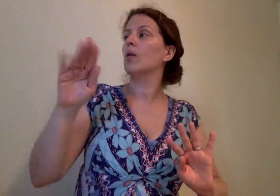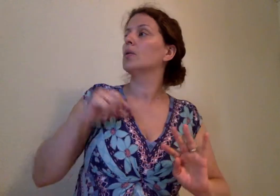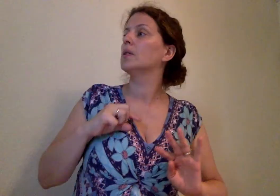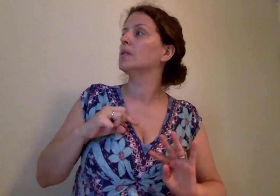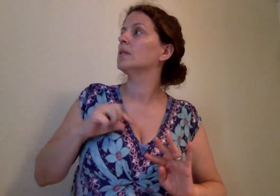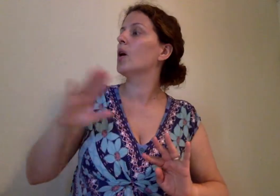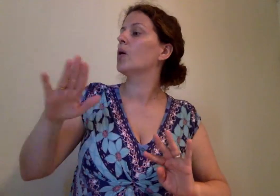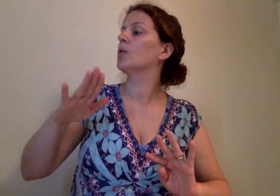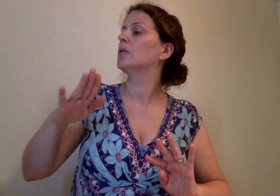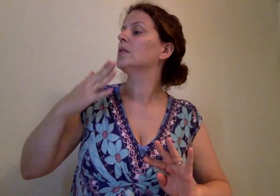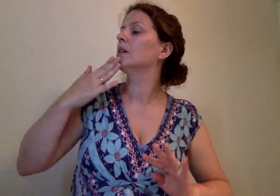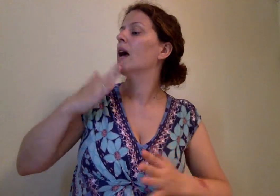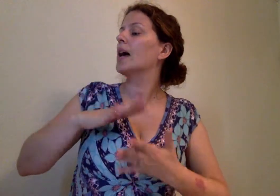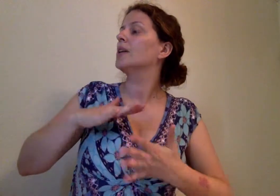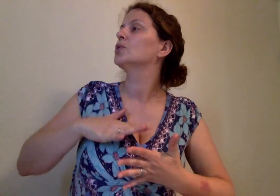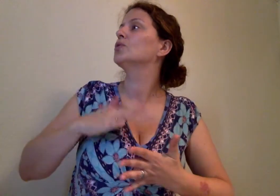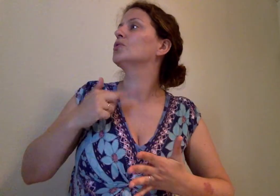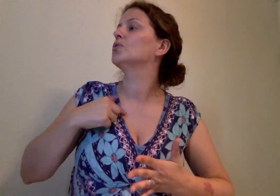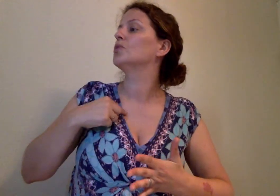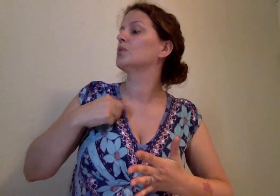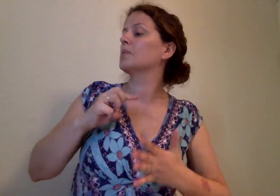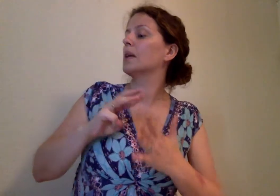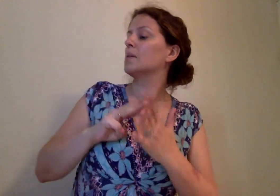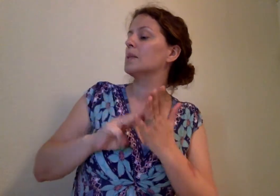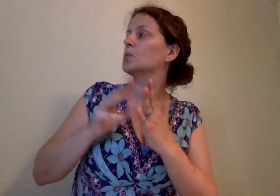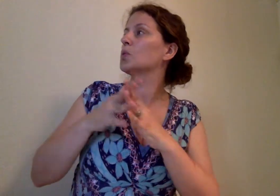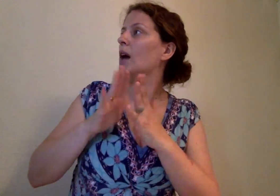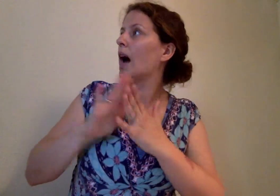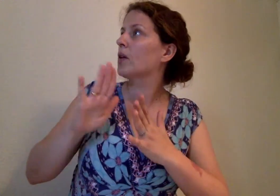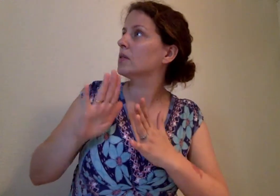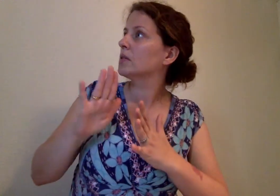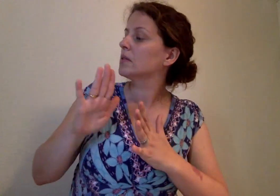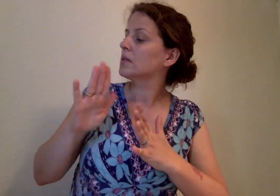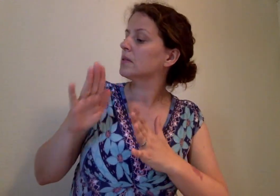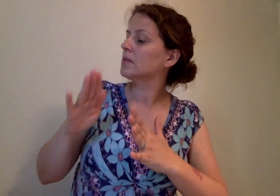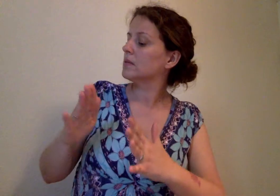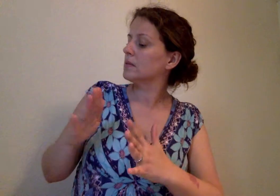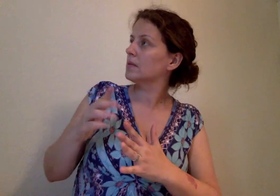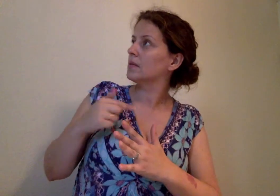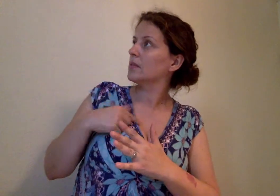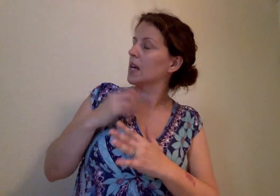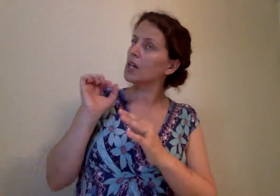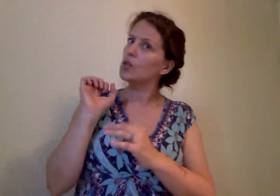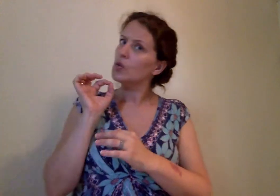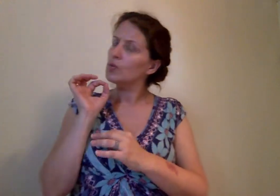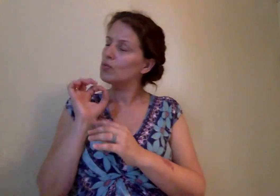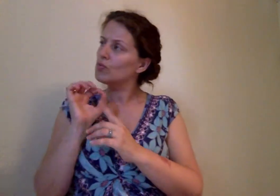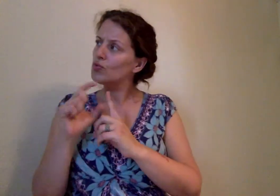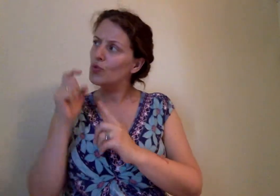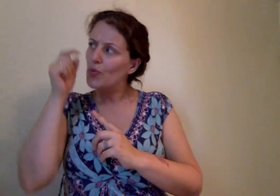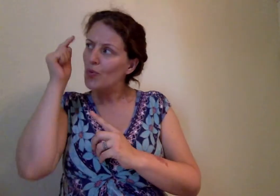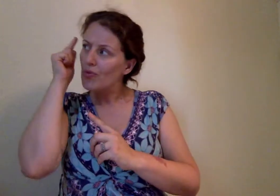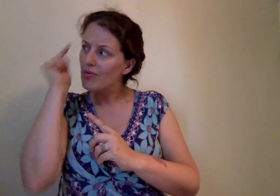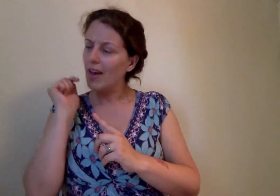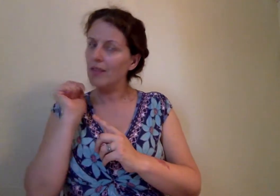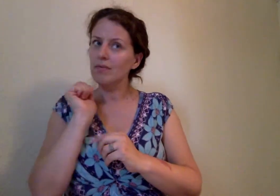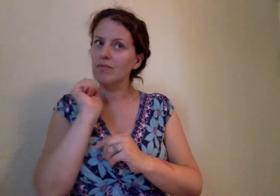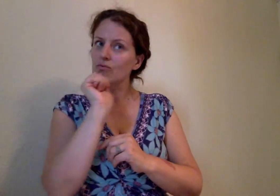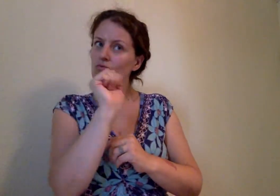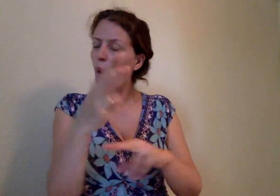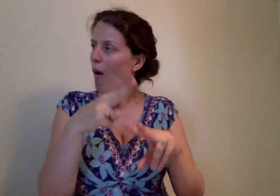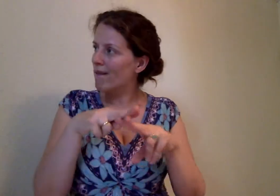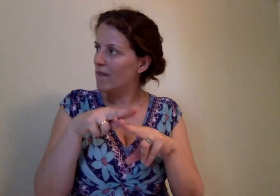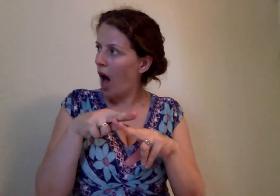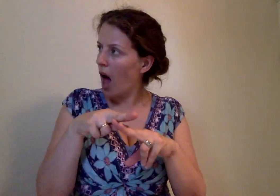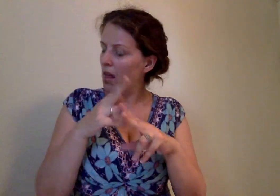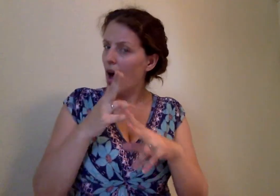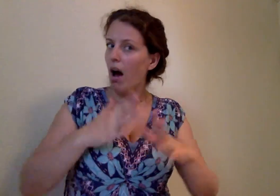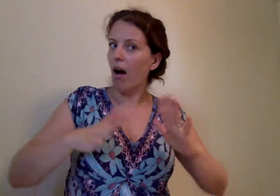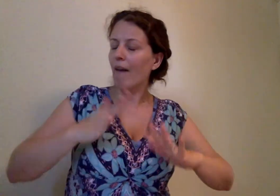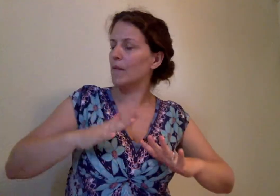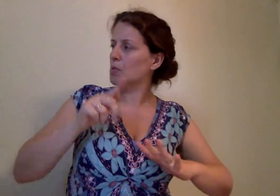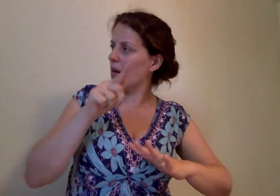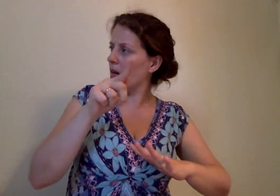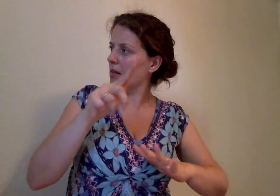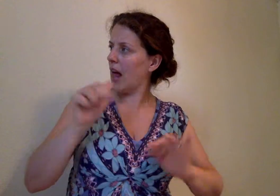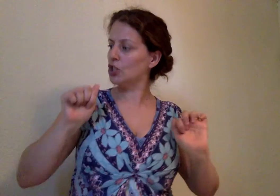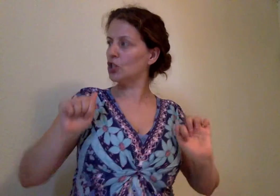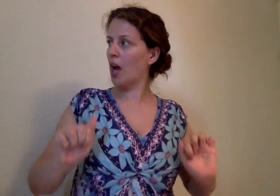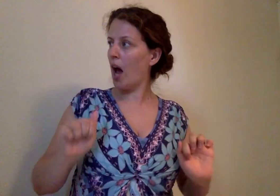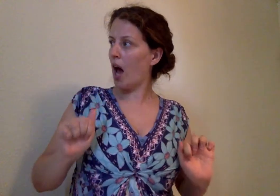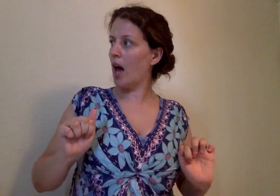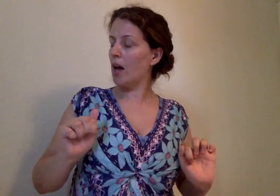"Excuse Miss Woodhouse, do you think your father is comfortable in that chair?"